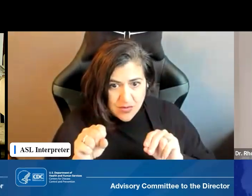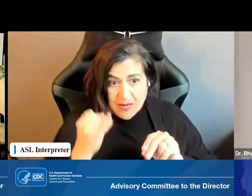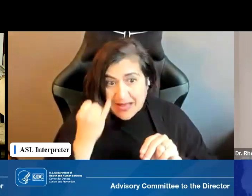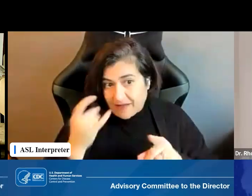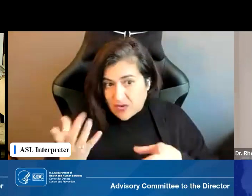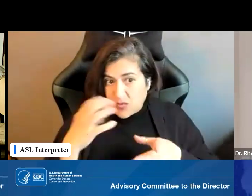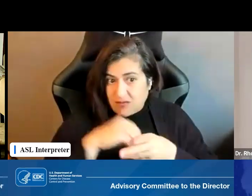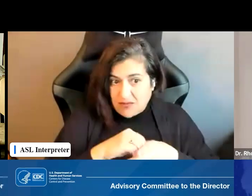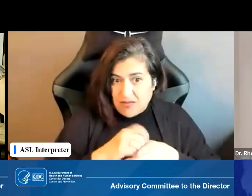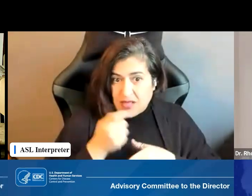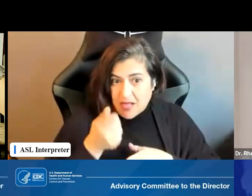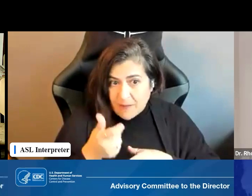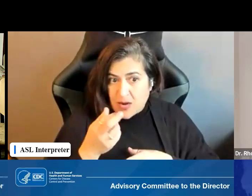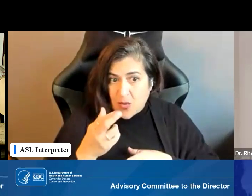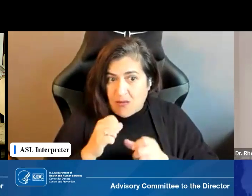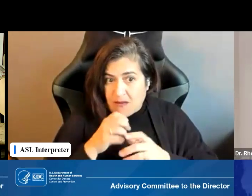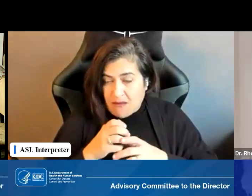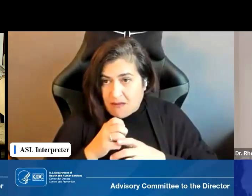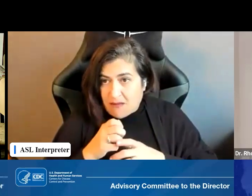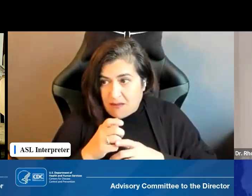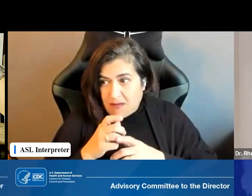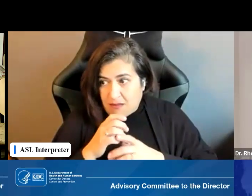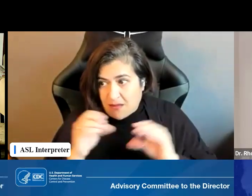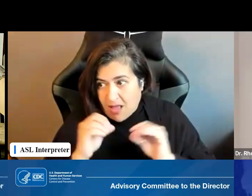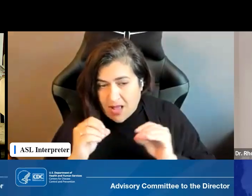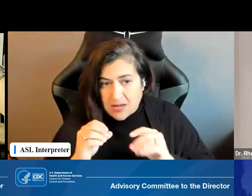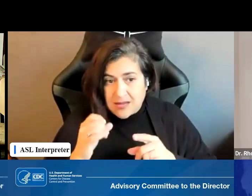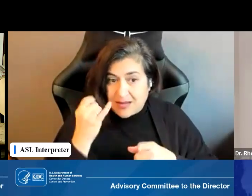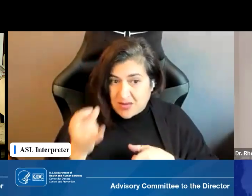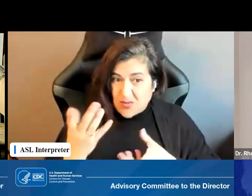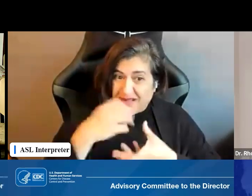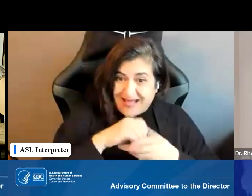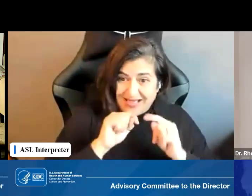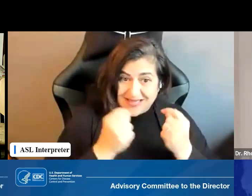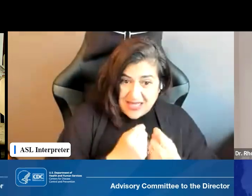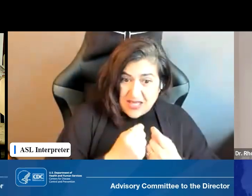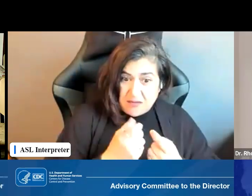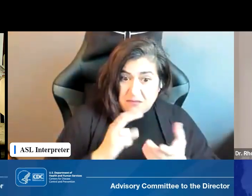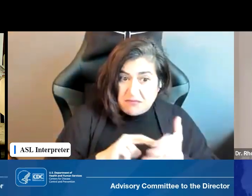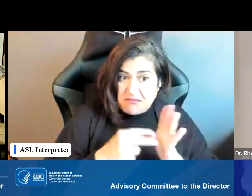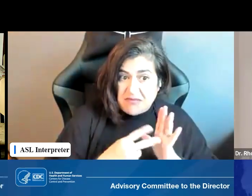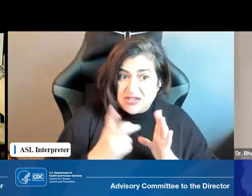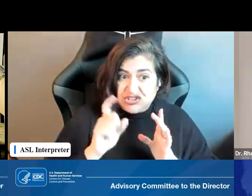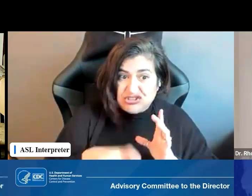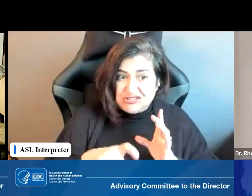or small to and was there improvement? They're part of the team, that needs to, you know, you have to kind of make it